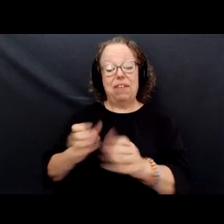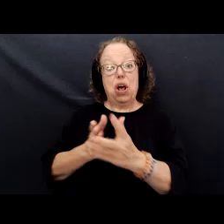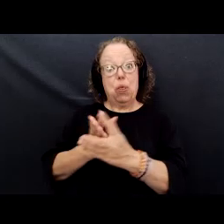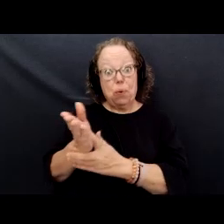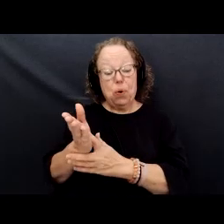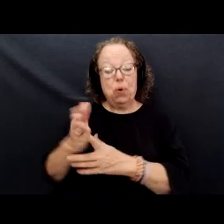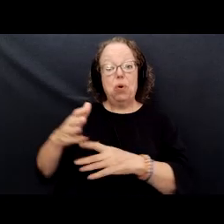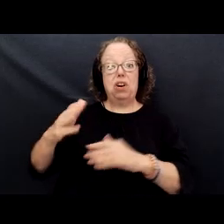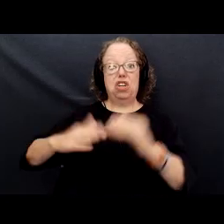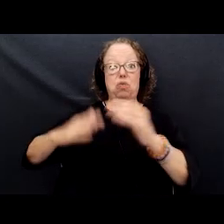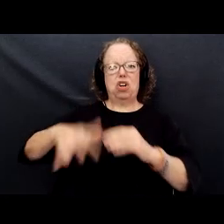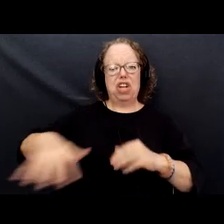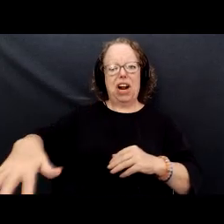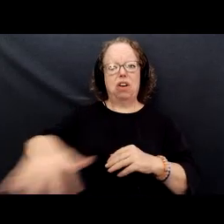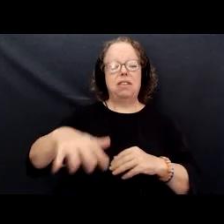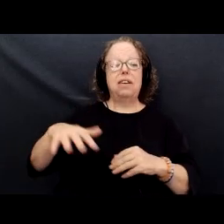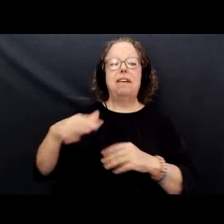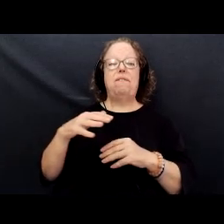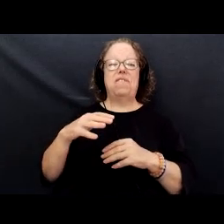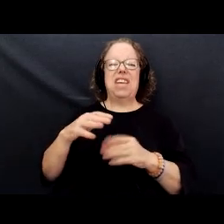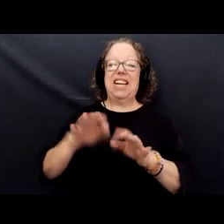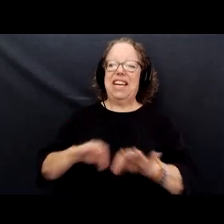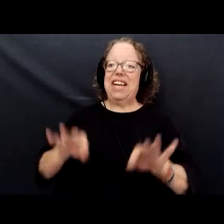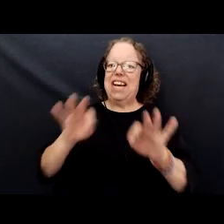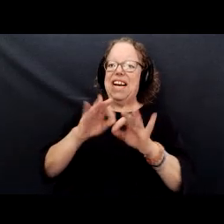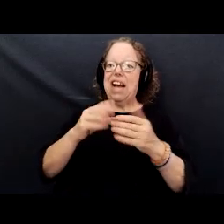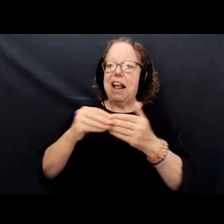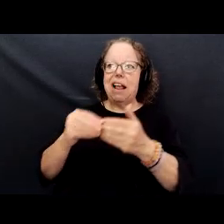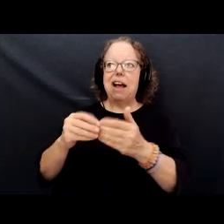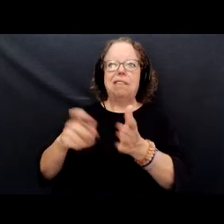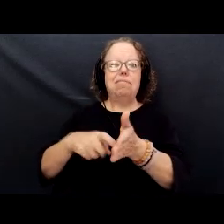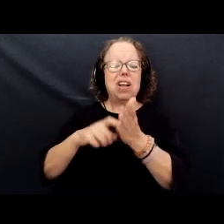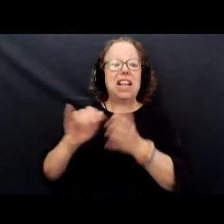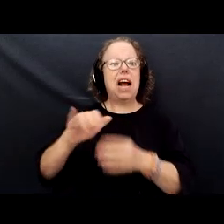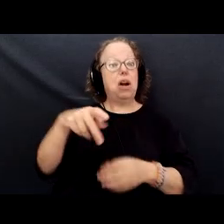AOT adheres to several key guidelines and standards like PROWAG, as I mentioned,